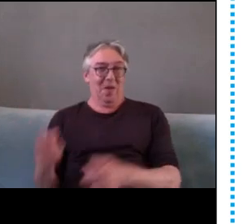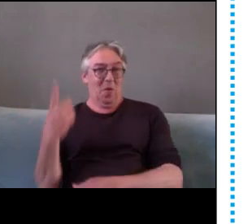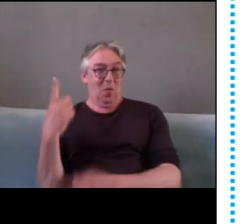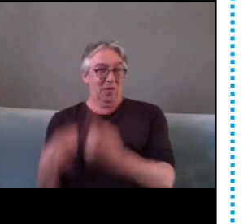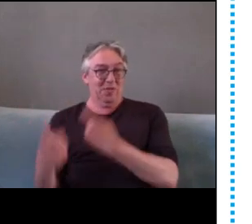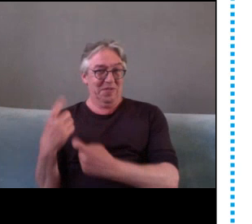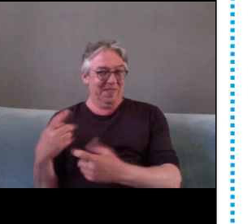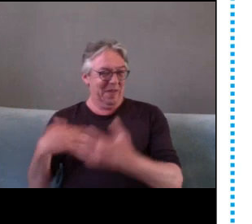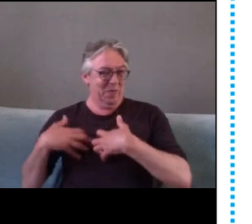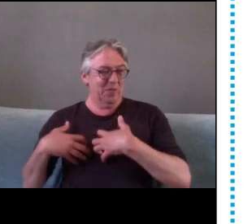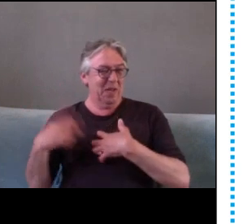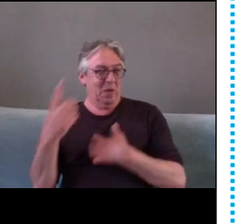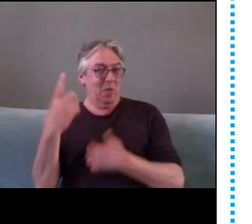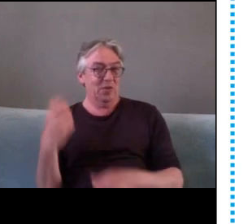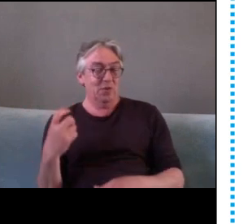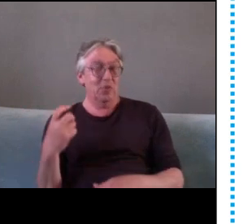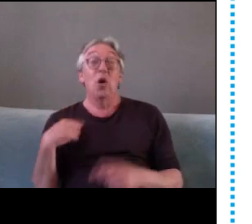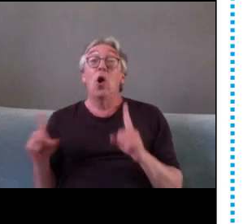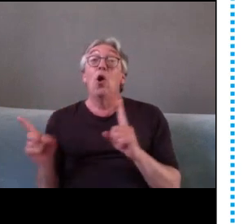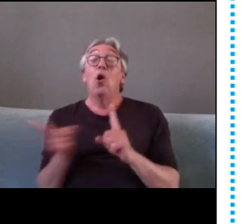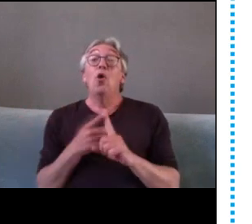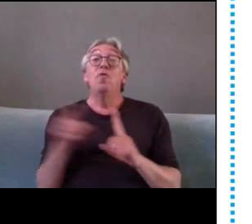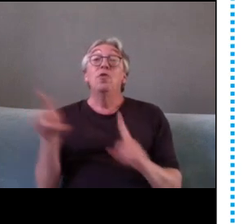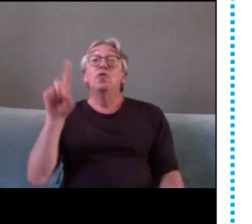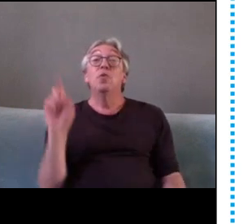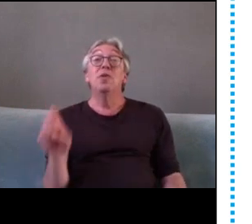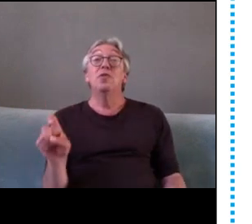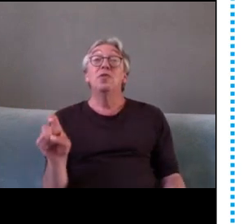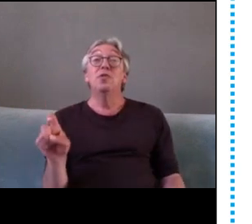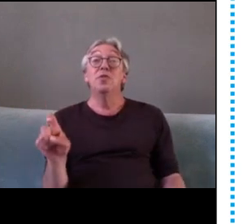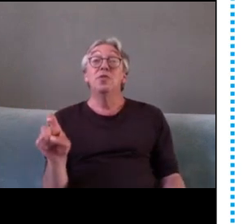I'll start from the top, but I have just a clarification